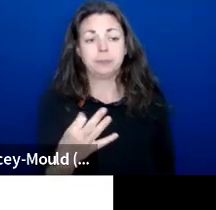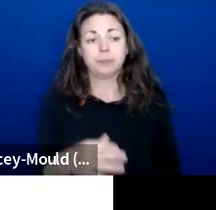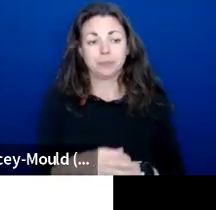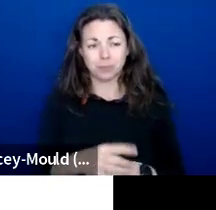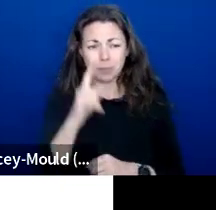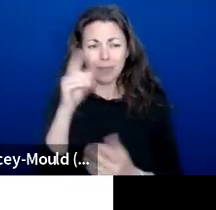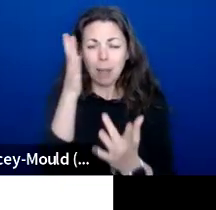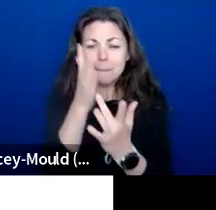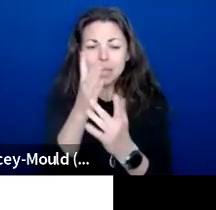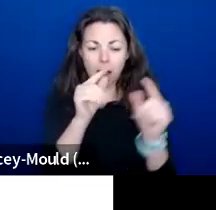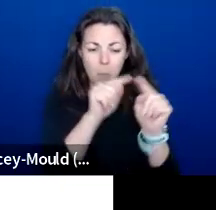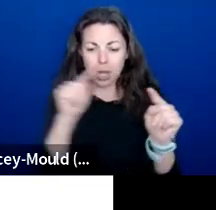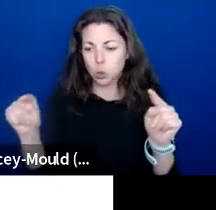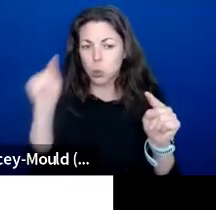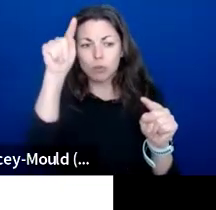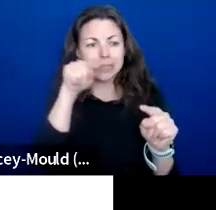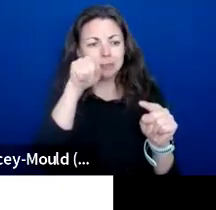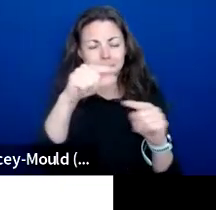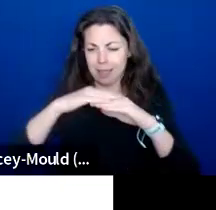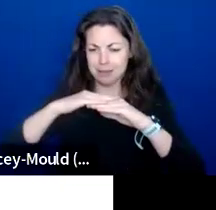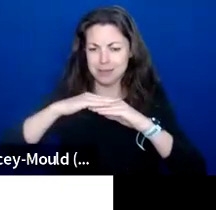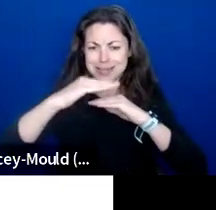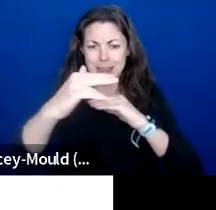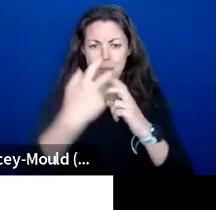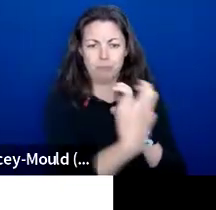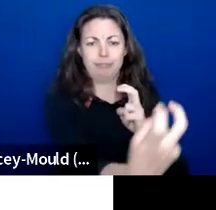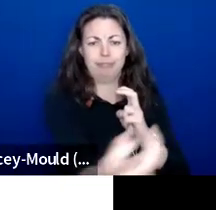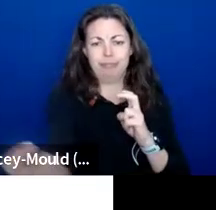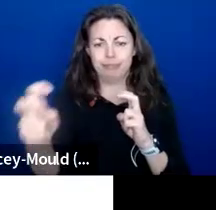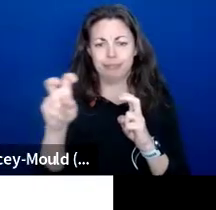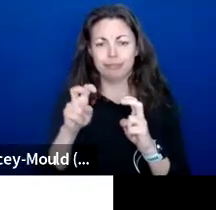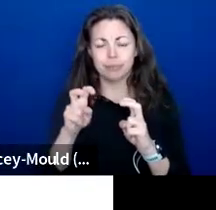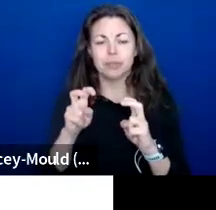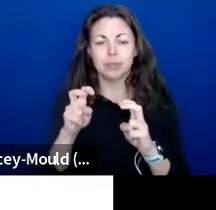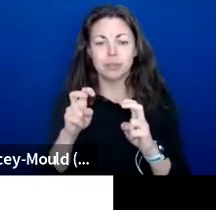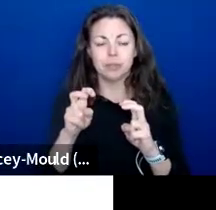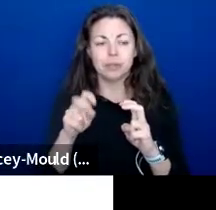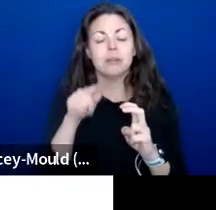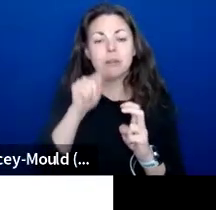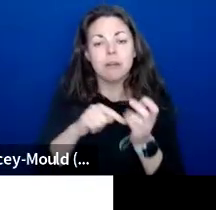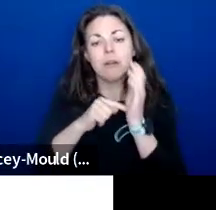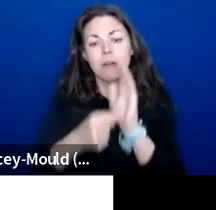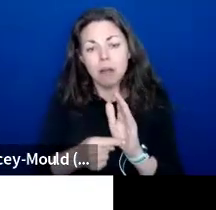representing student officers, we see a conference table which represents the board of trustees,